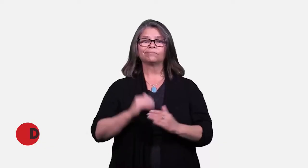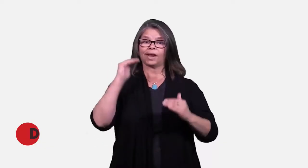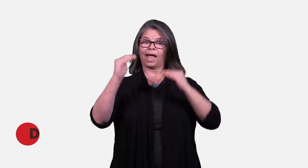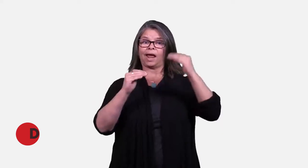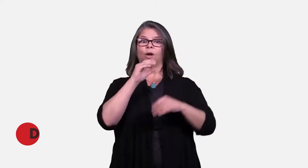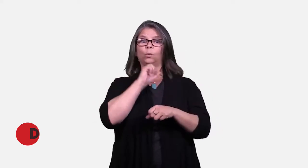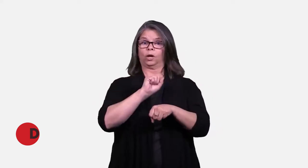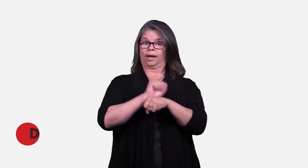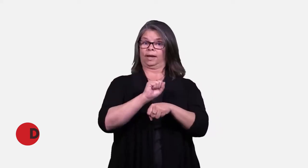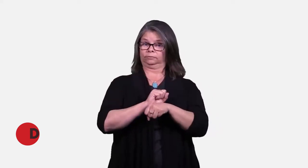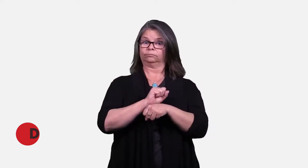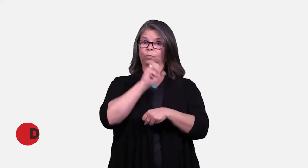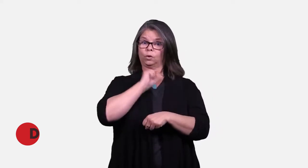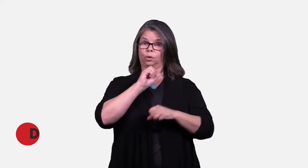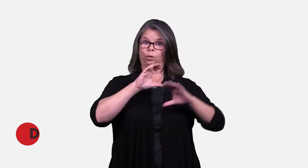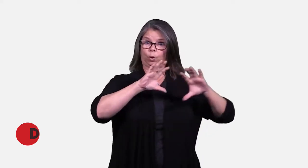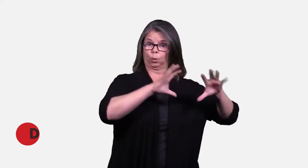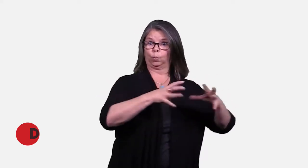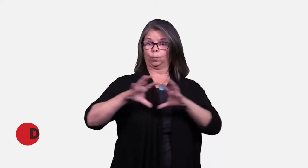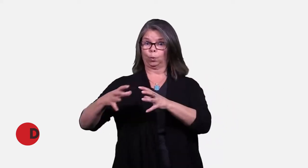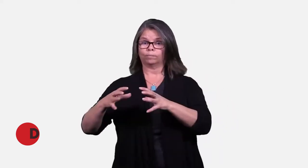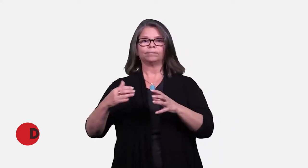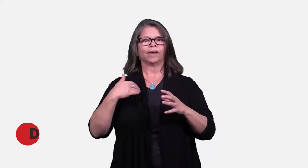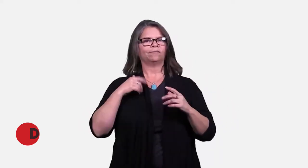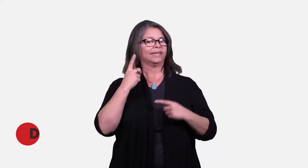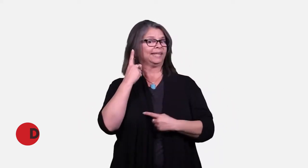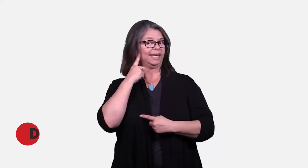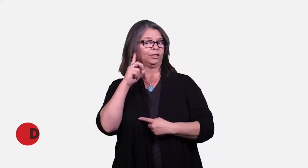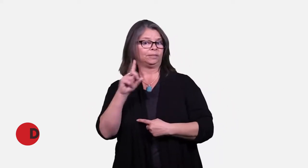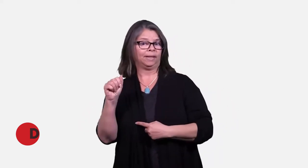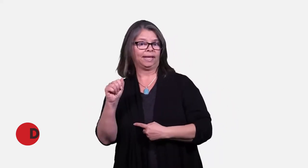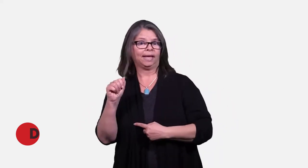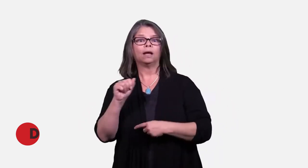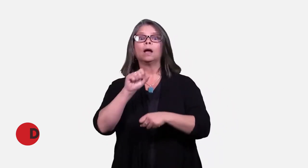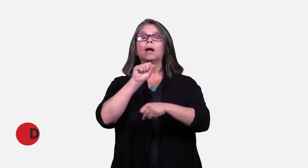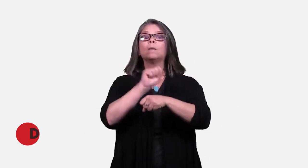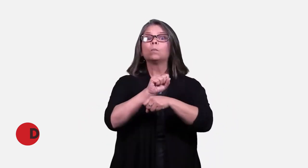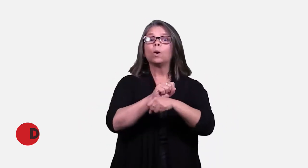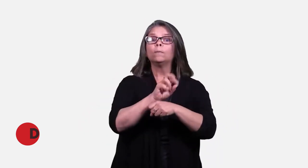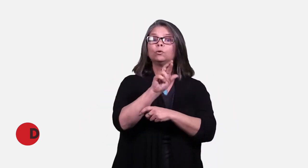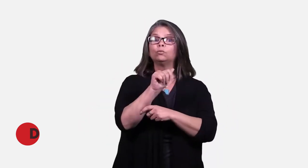Adults working age group with hearing disability employment rate